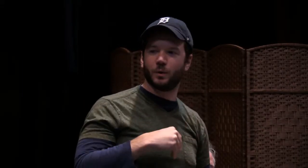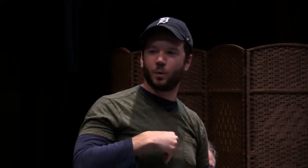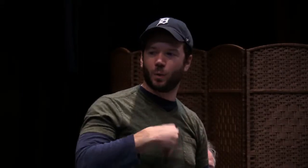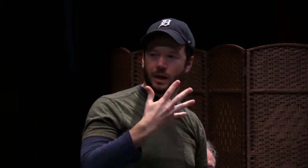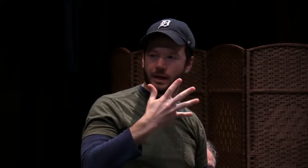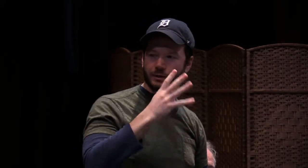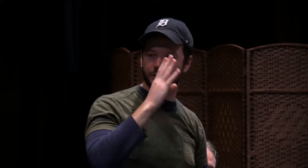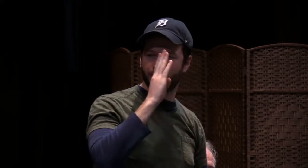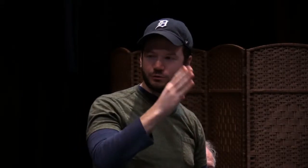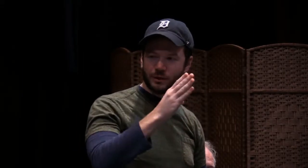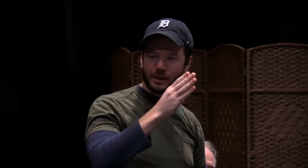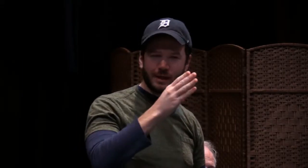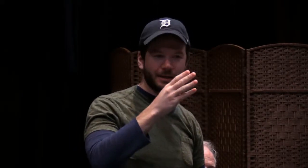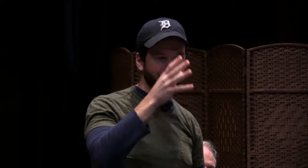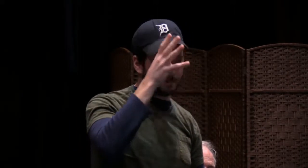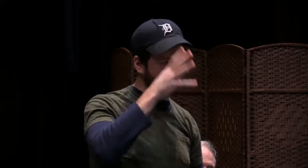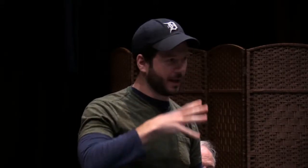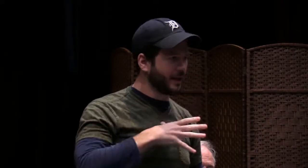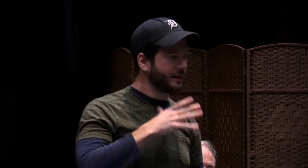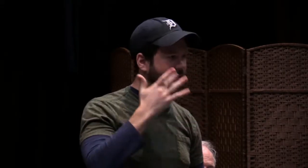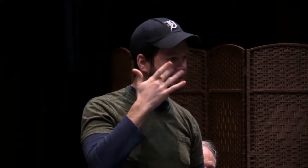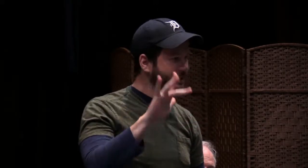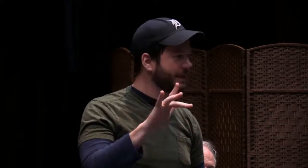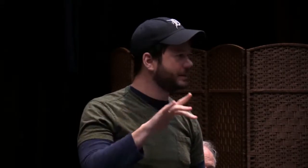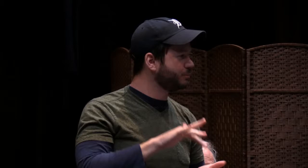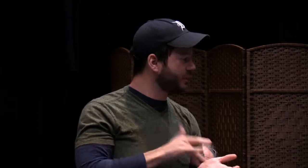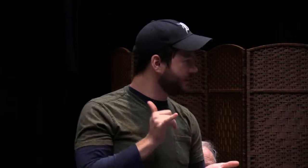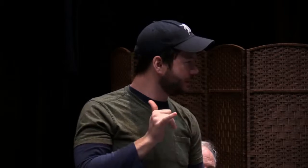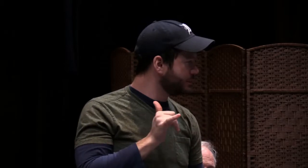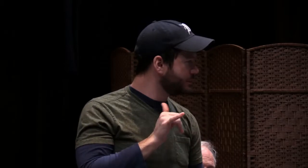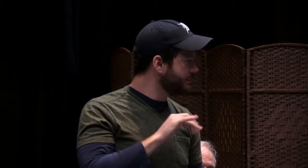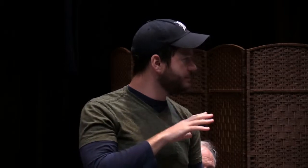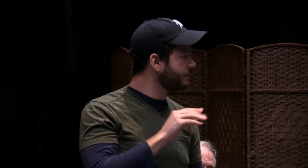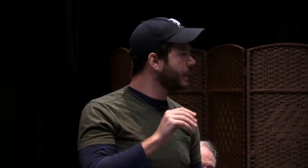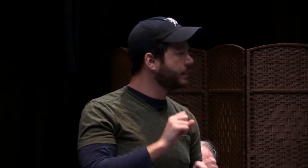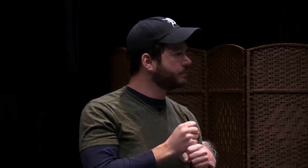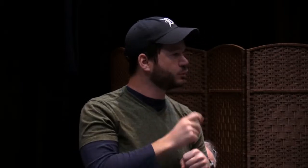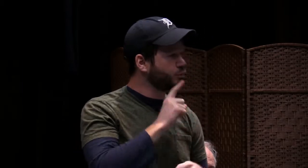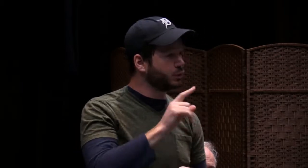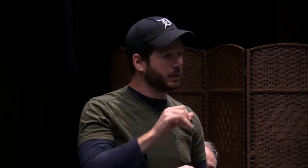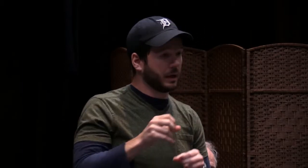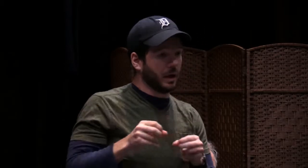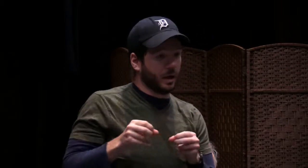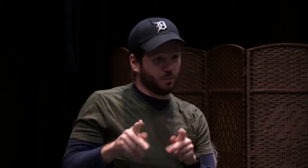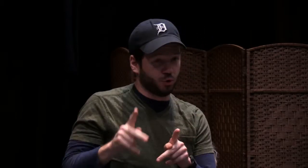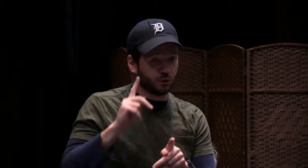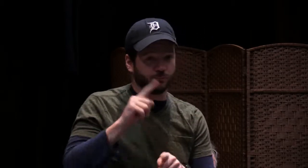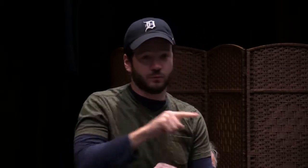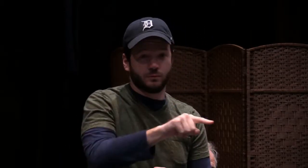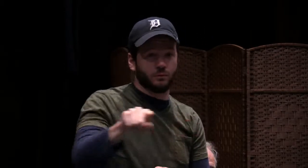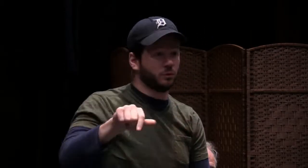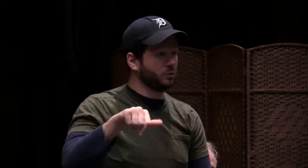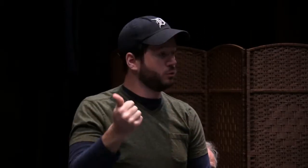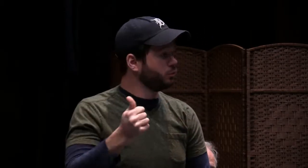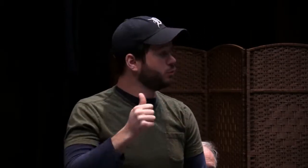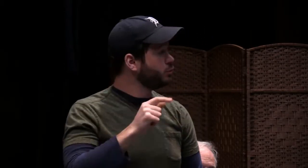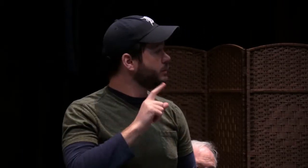I'm gonna recognize myself as a white, straight male. Sight it and privilege,